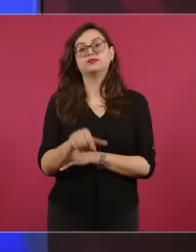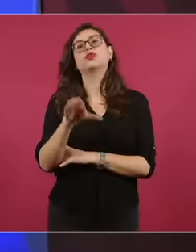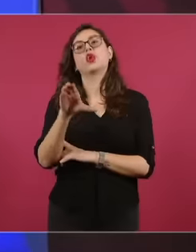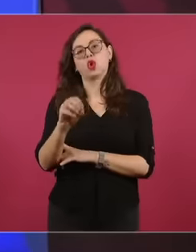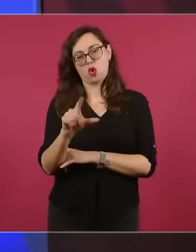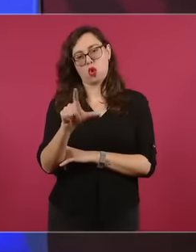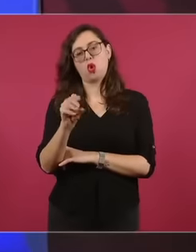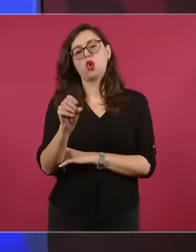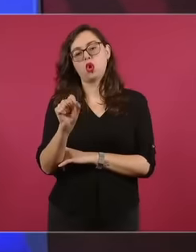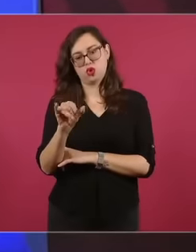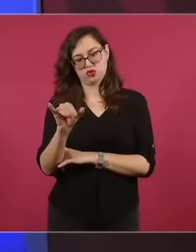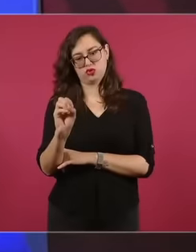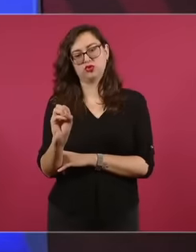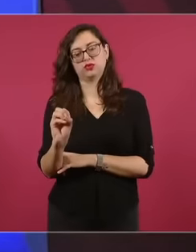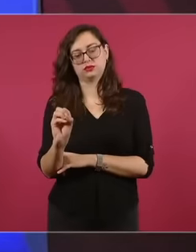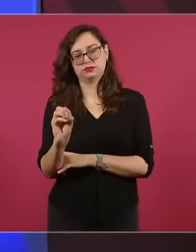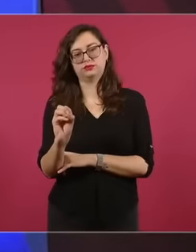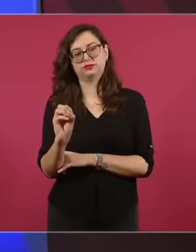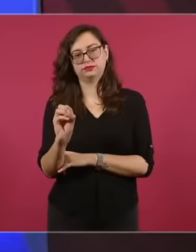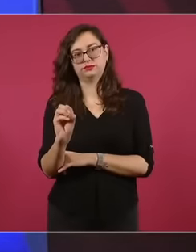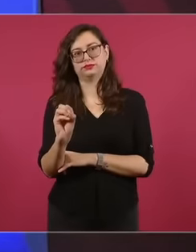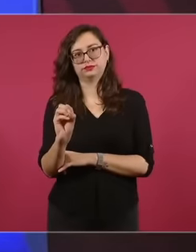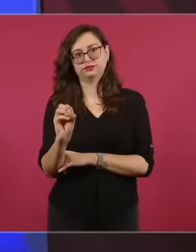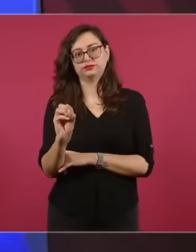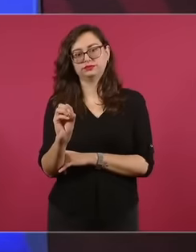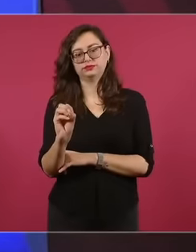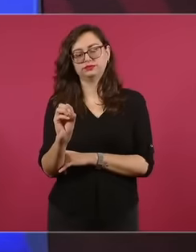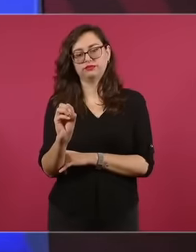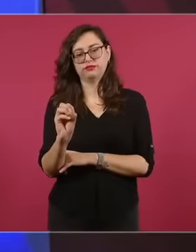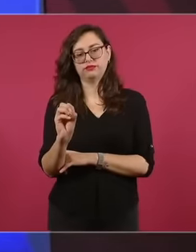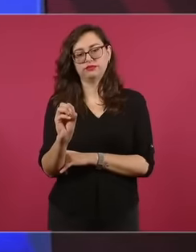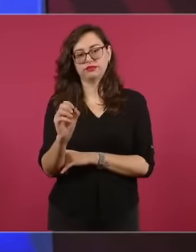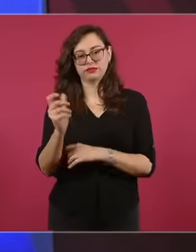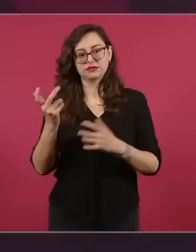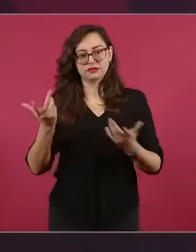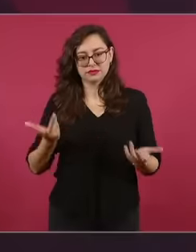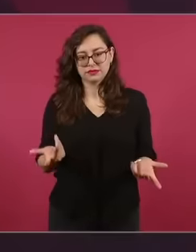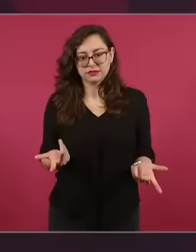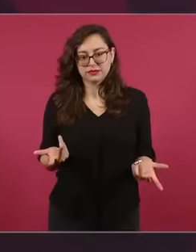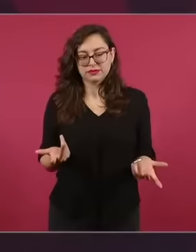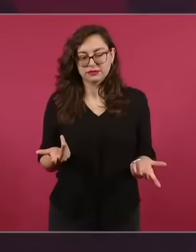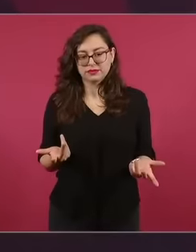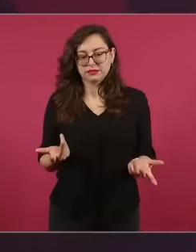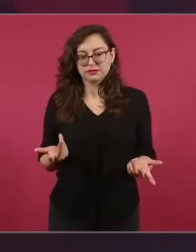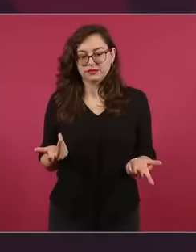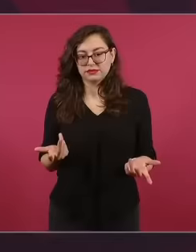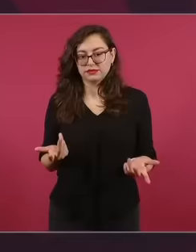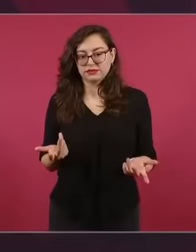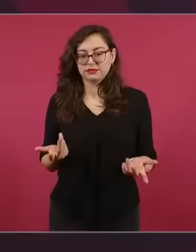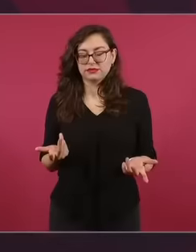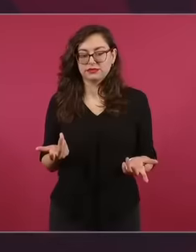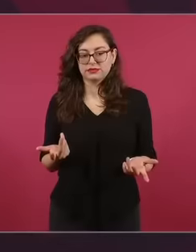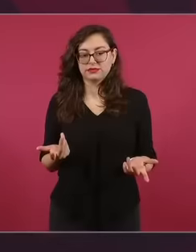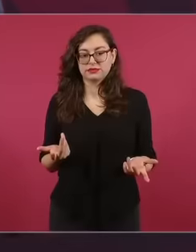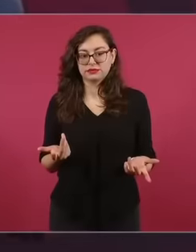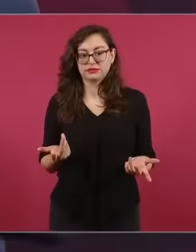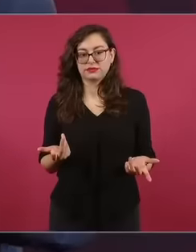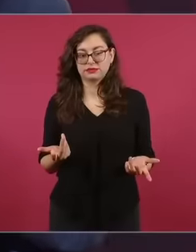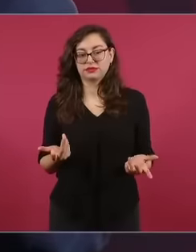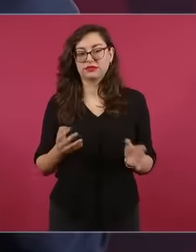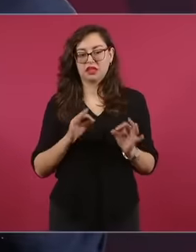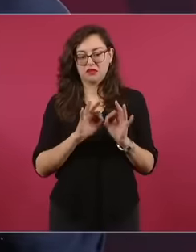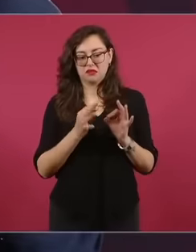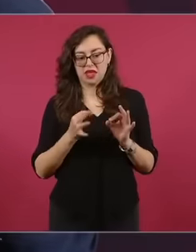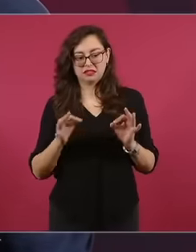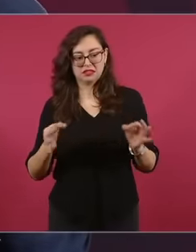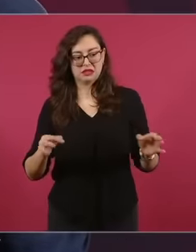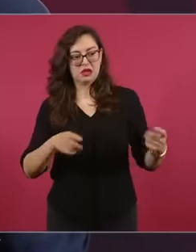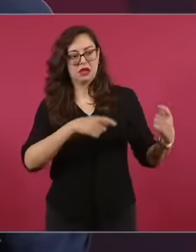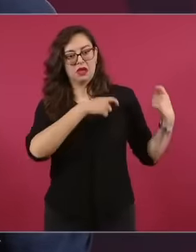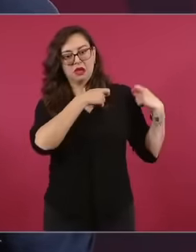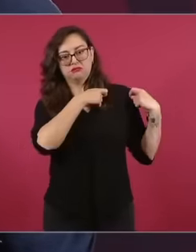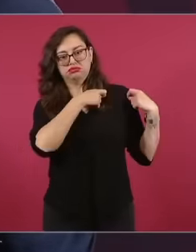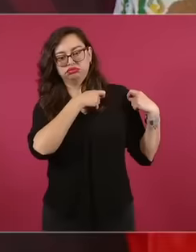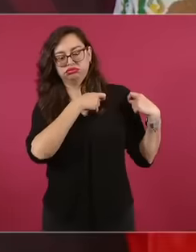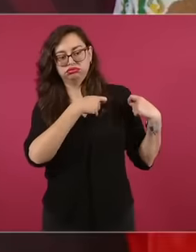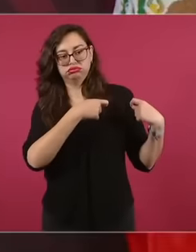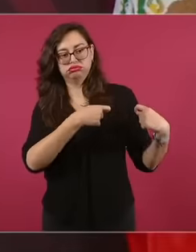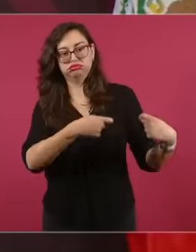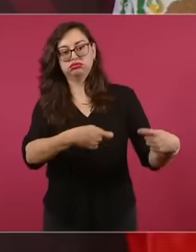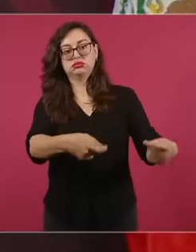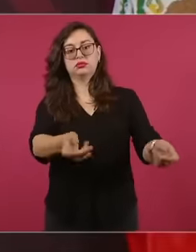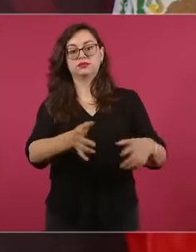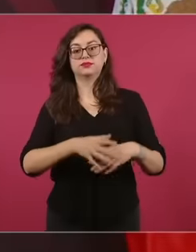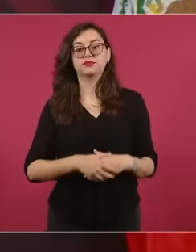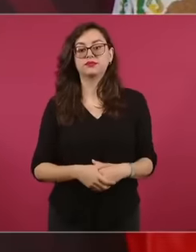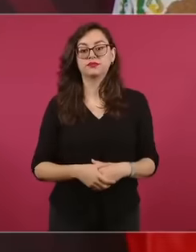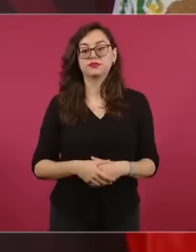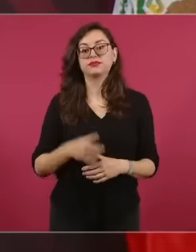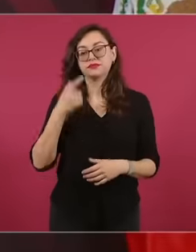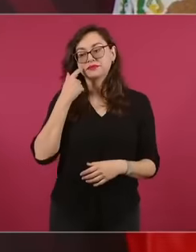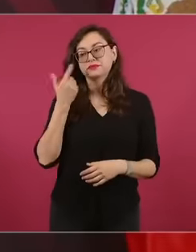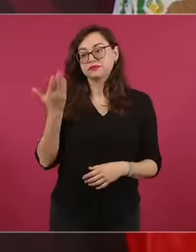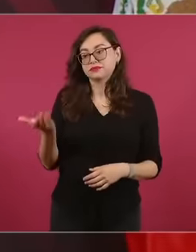Colosio so these are phrases that are not repeated but look at what he says I'm not going to